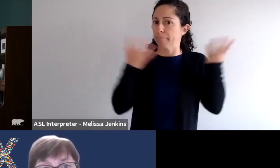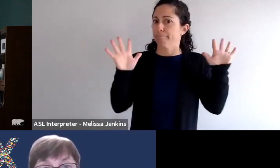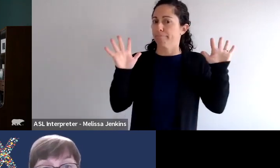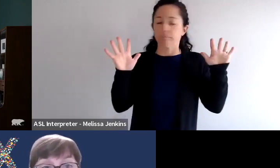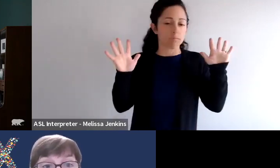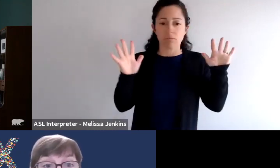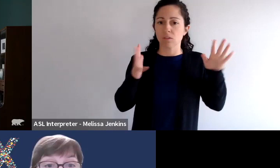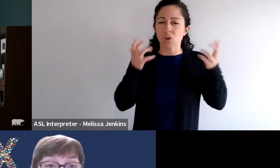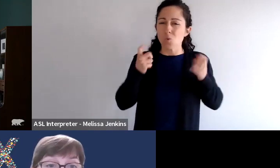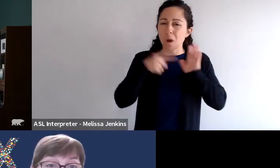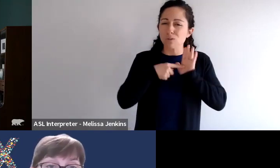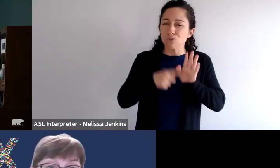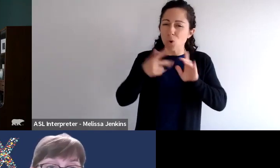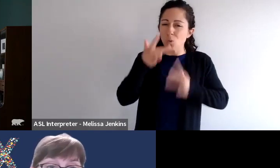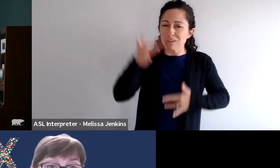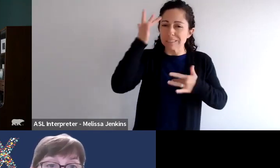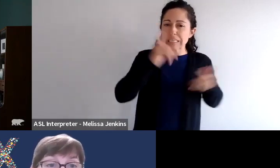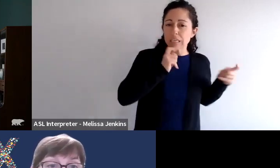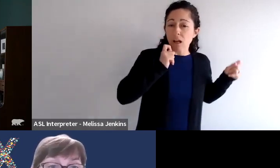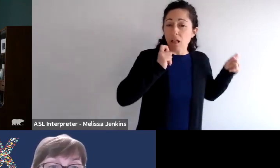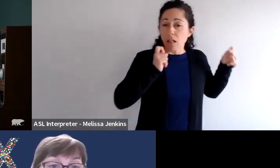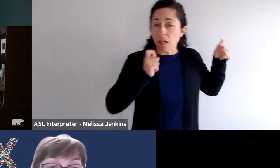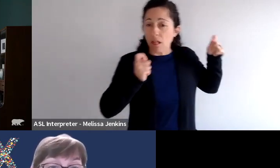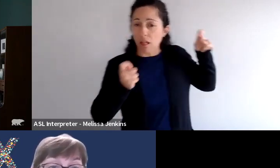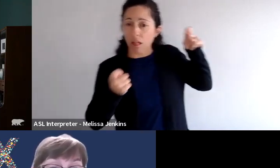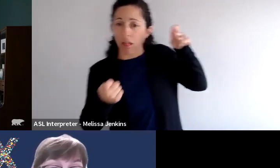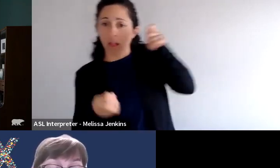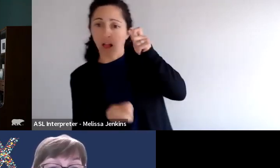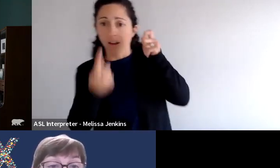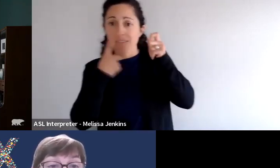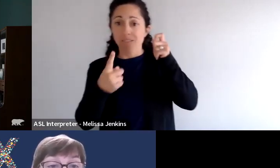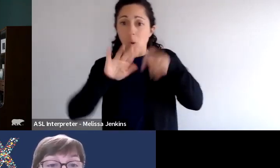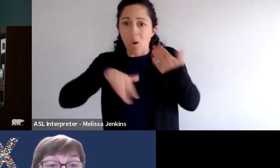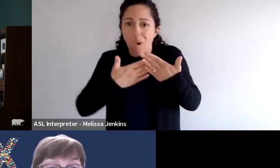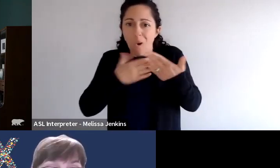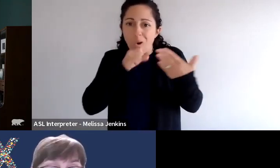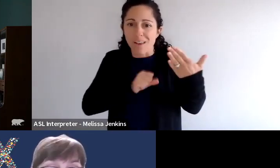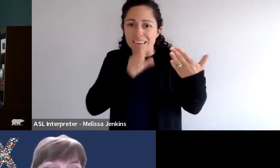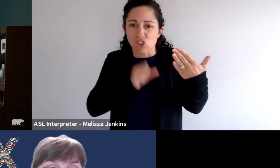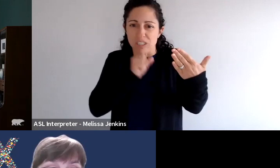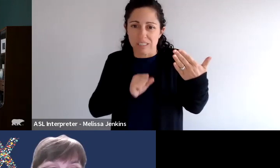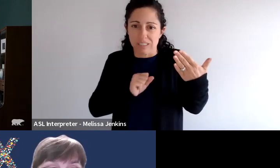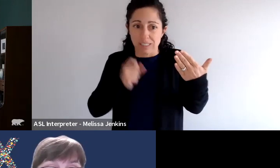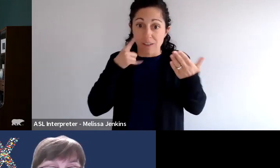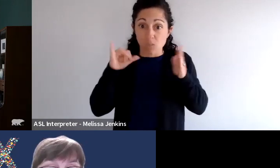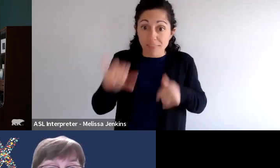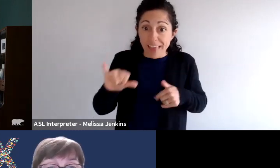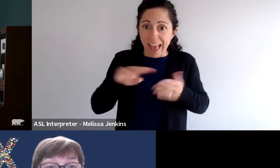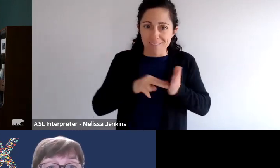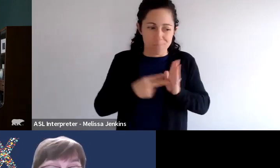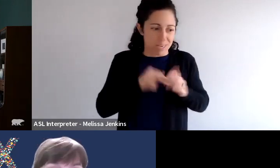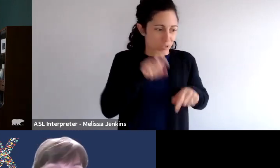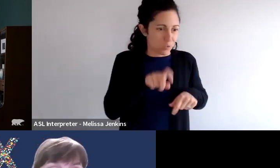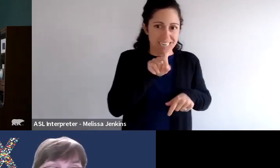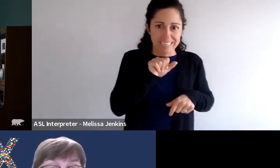shown across all ages and in order for that to be shown you need data from all ages and stages